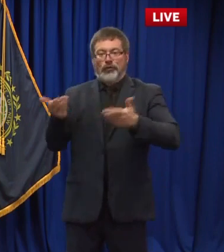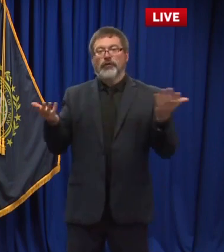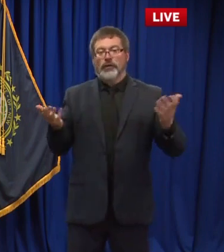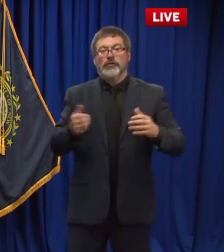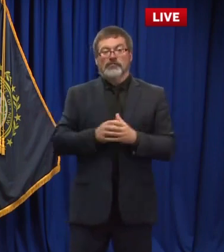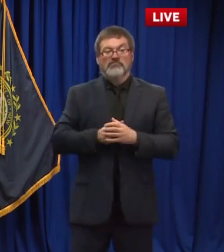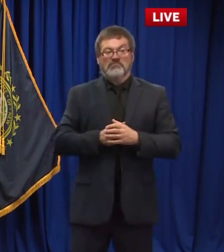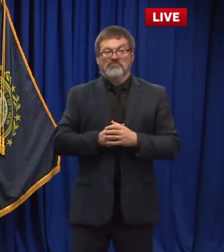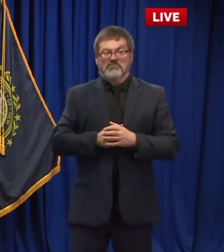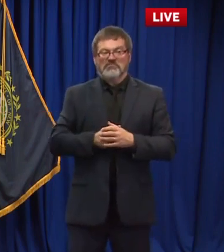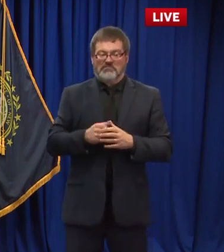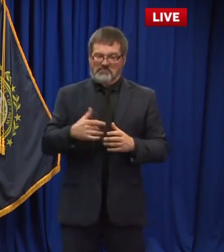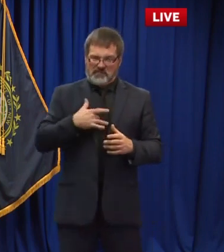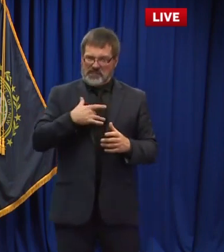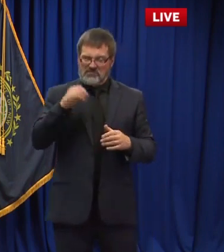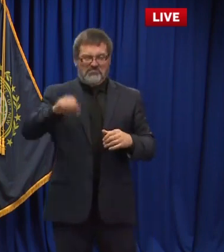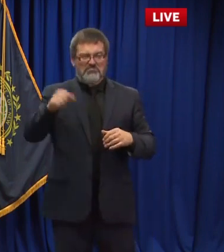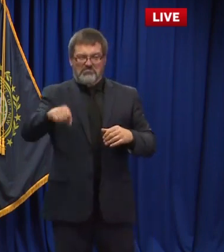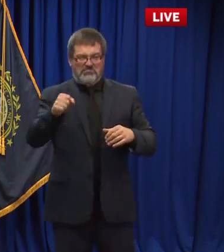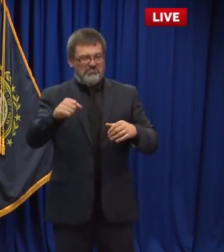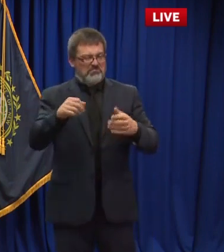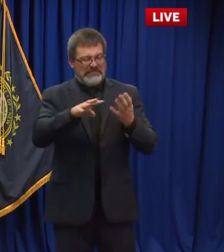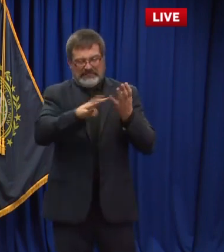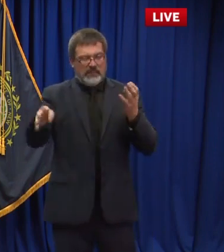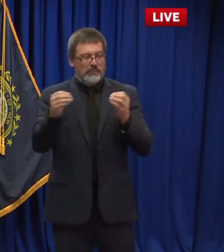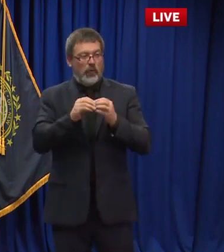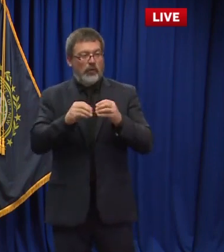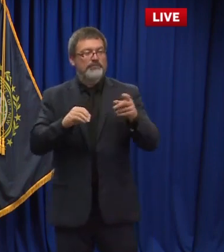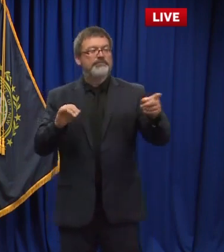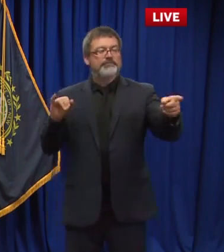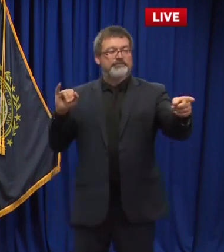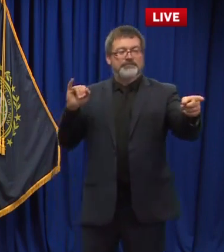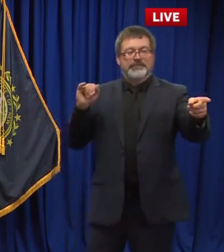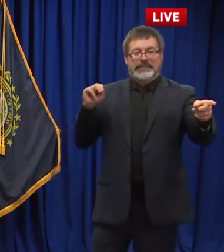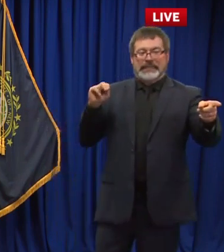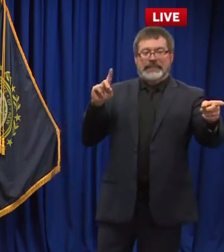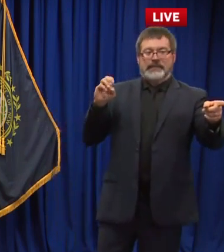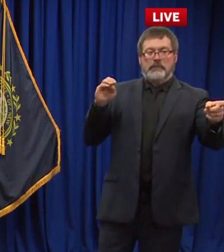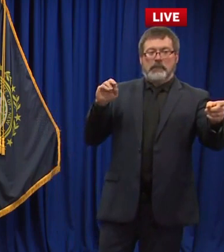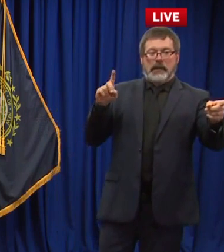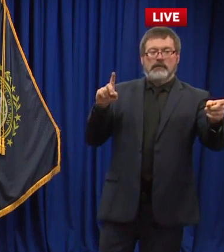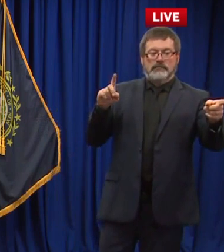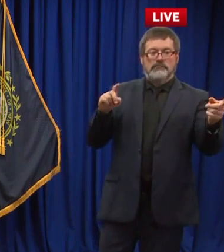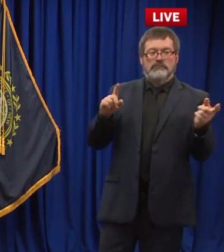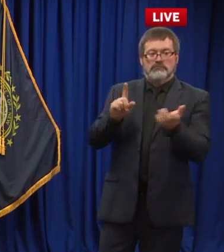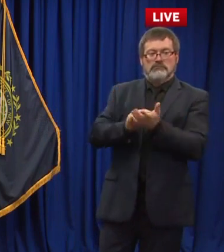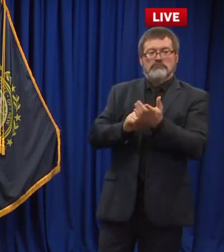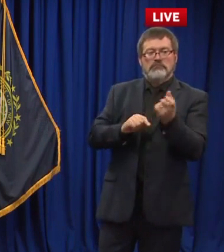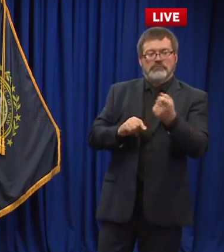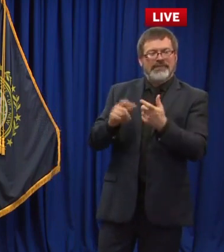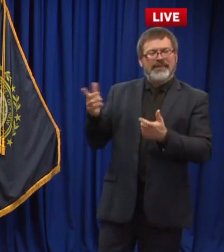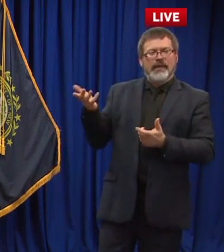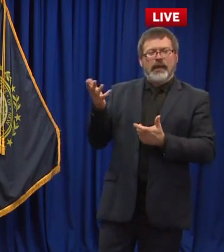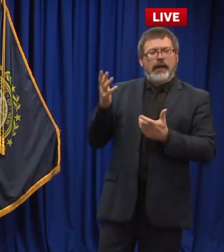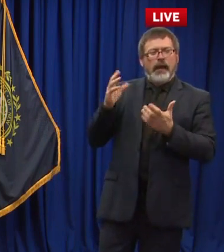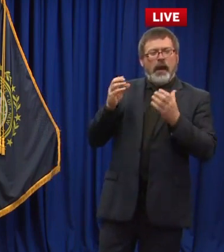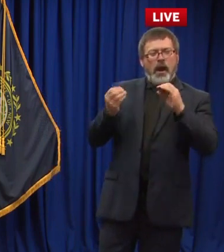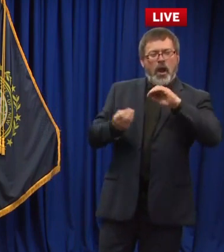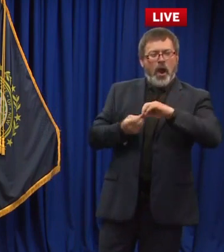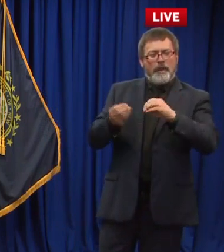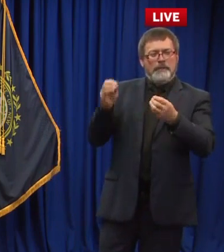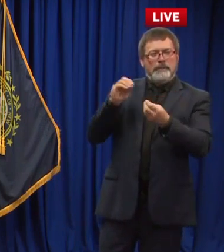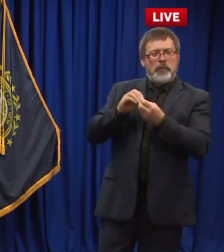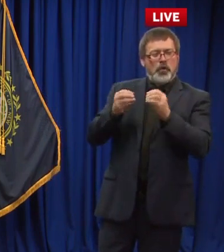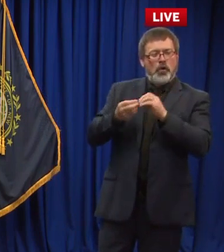THERE’S A LOT OF FEDERAL FUNDING THAT CAN PAY FOR THOSE TYPES OF THINGS, BUT THERE WILL DEFINITELY BE A HIGHER STAFFING.